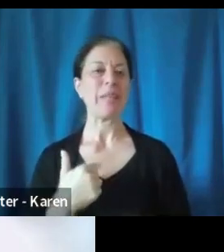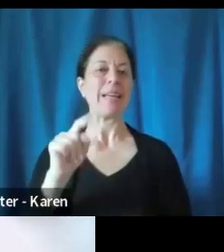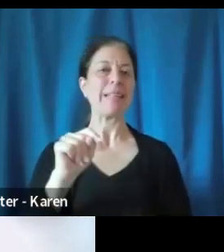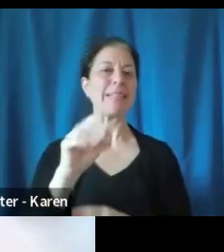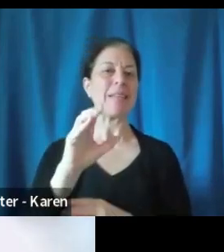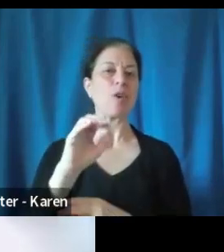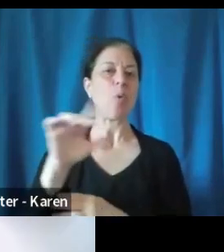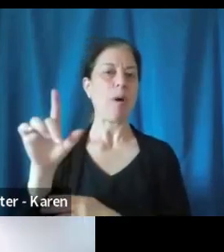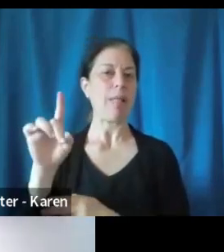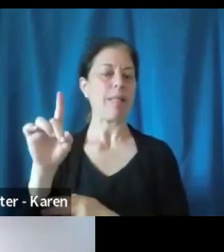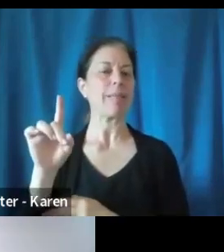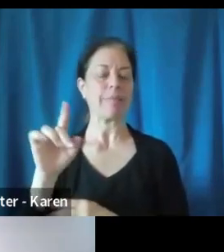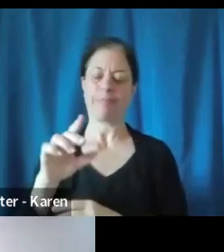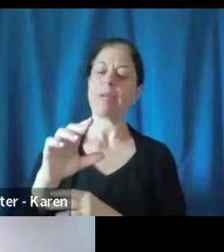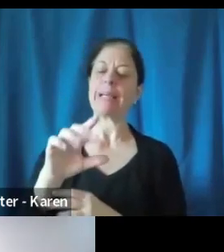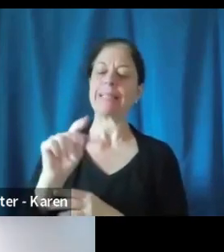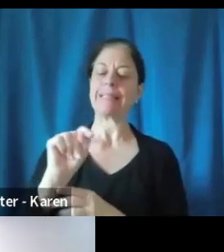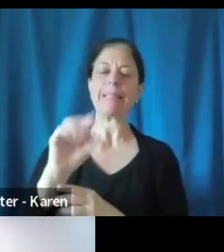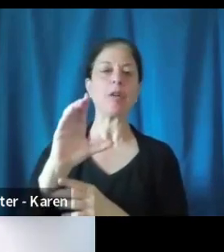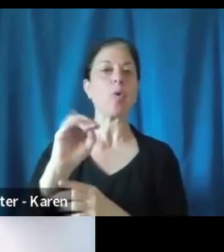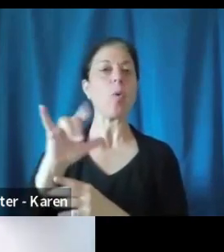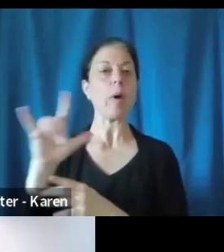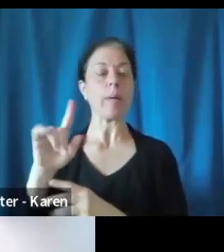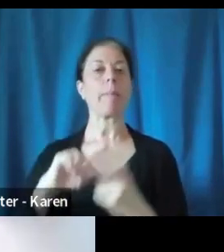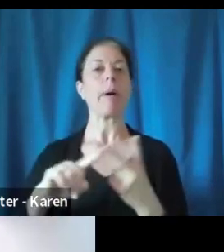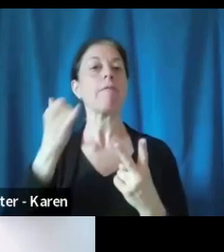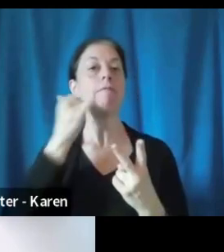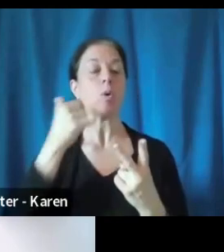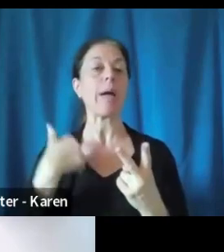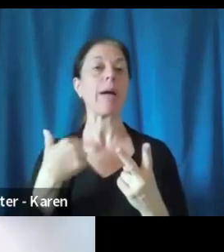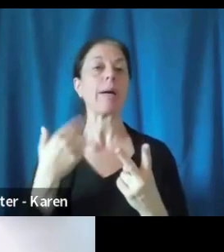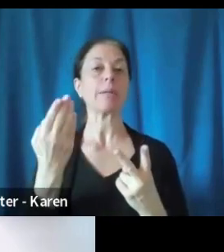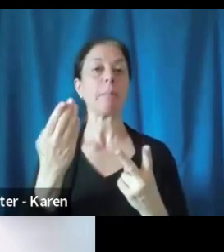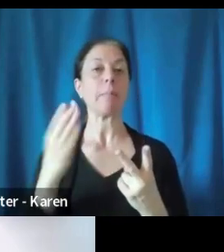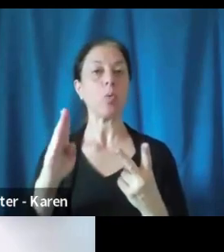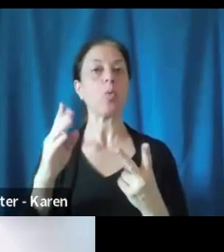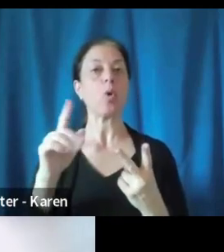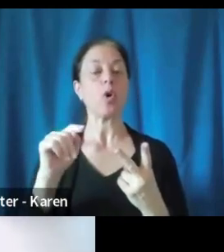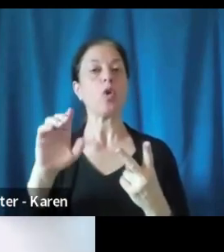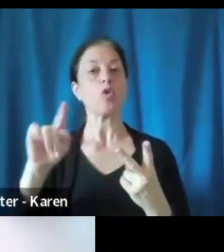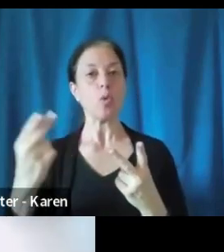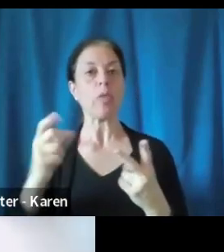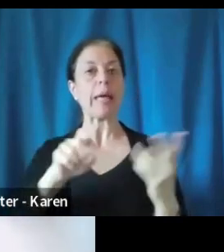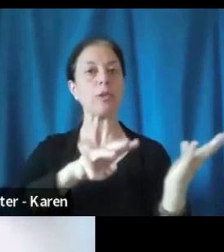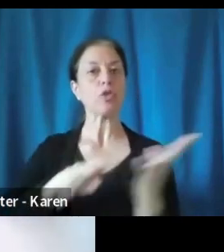not say technology. There's an app for everything nowadays. I have the T-coil headset that I mentioned but my cell